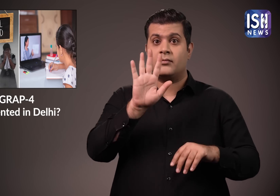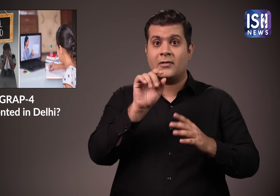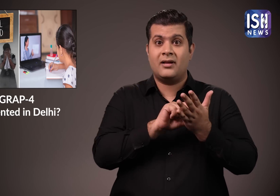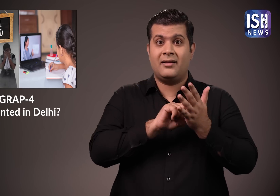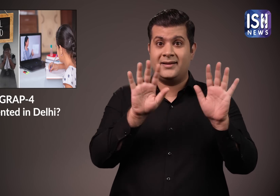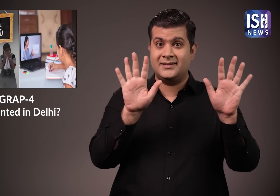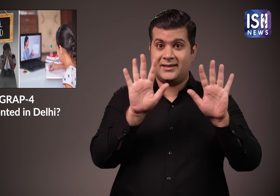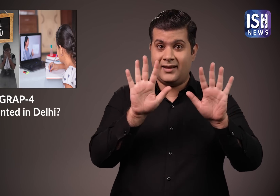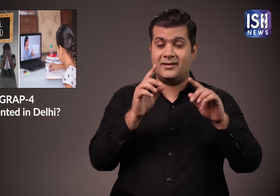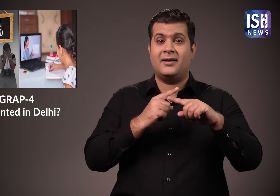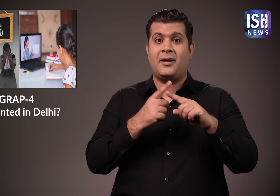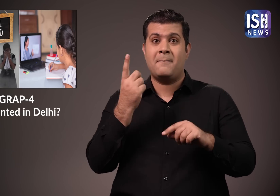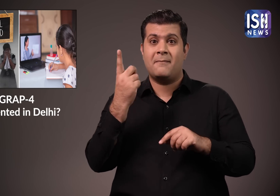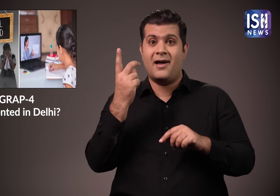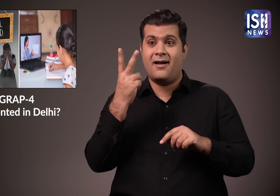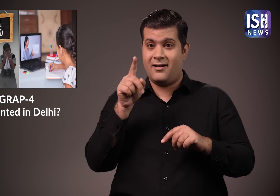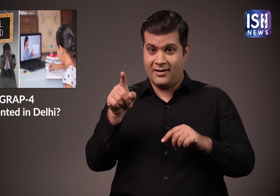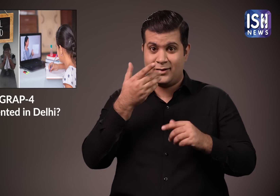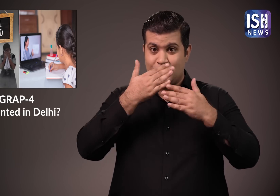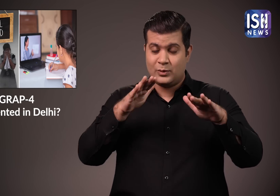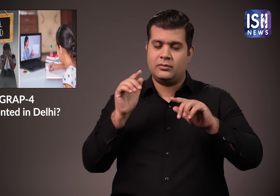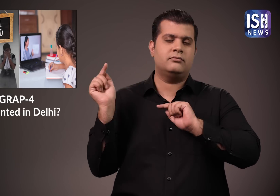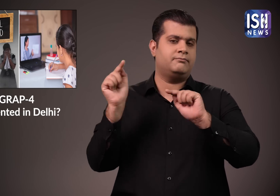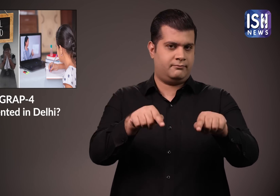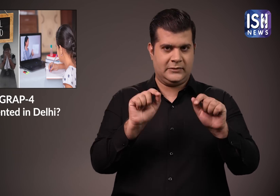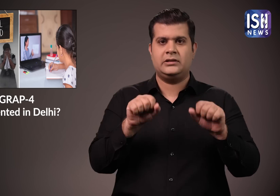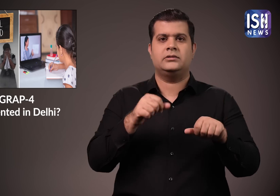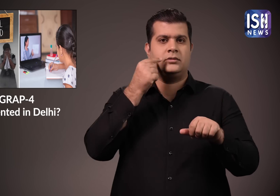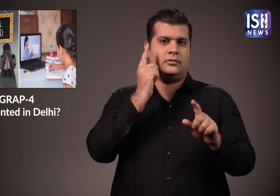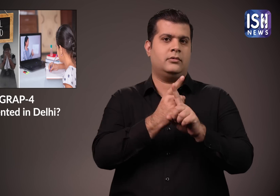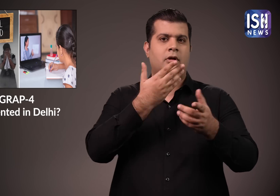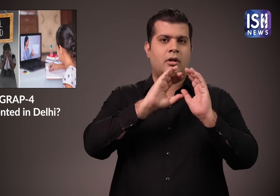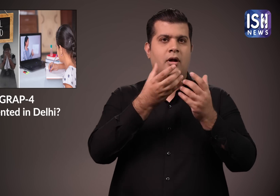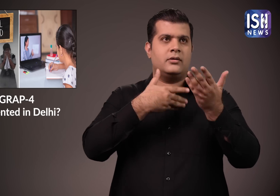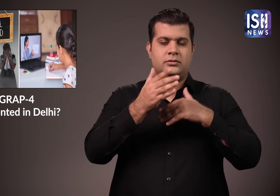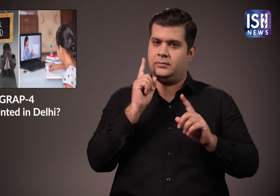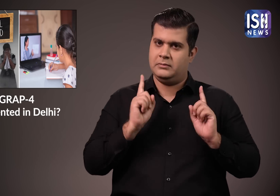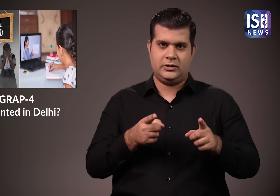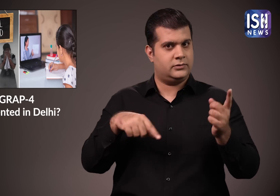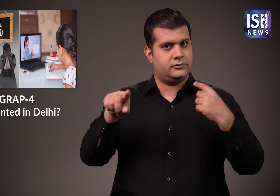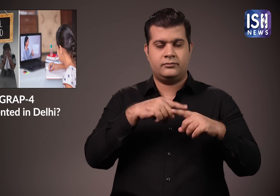However, class 10th & 12th students have to attend the school for in-person classes.